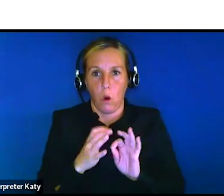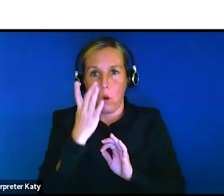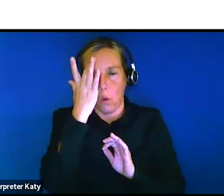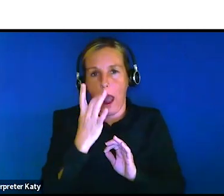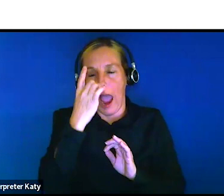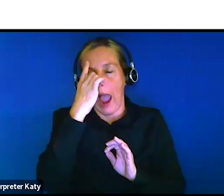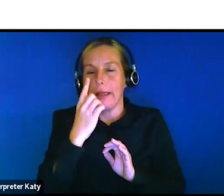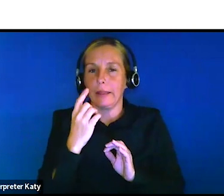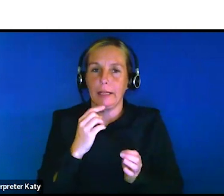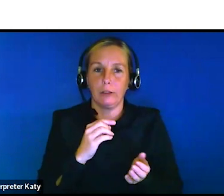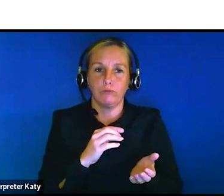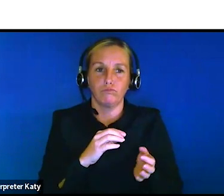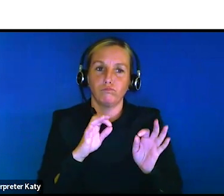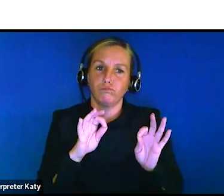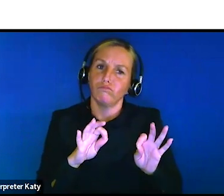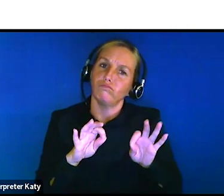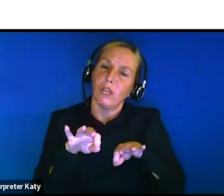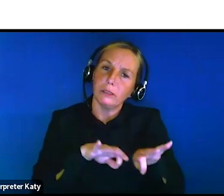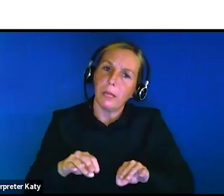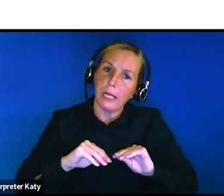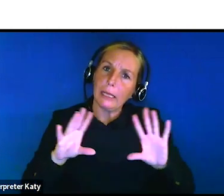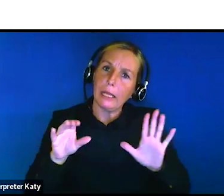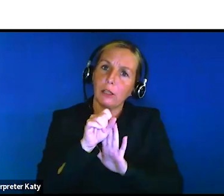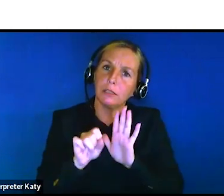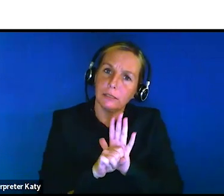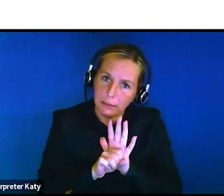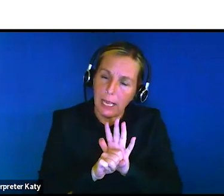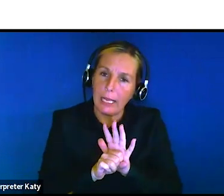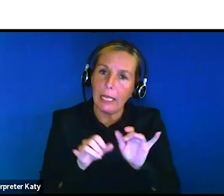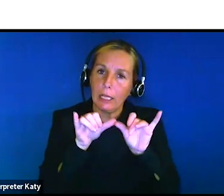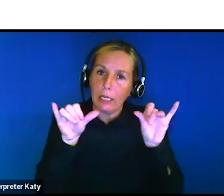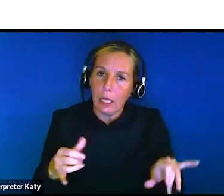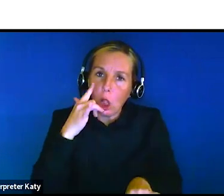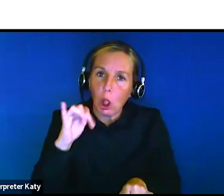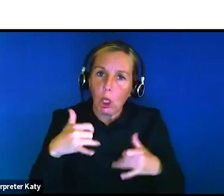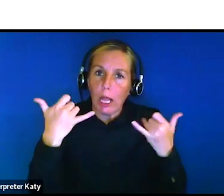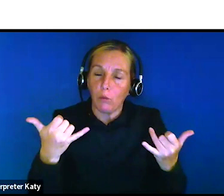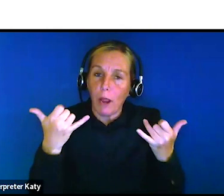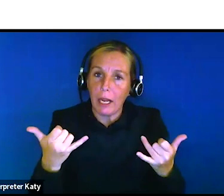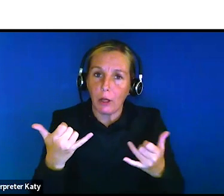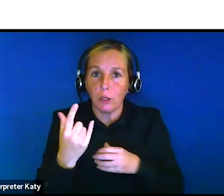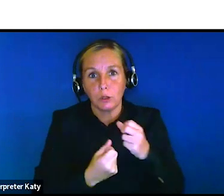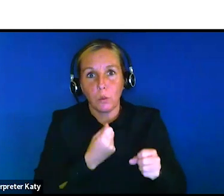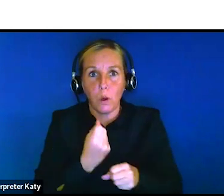where states are, where is the system right now. So a year and a half later, Post 988 implementation,